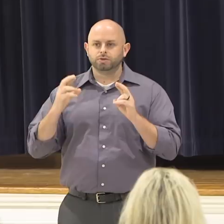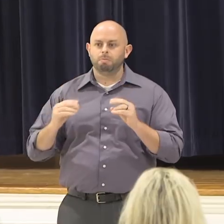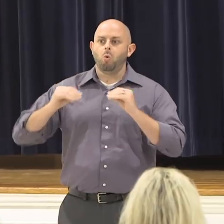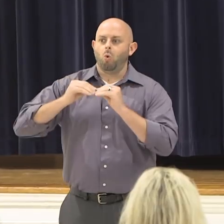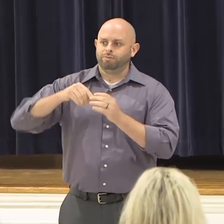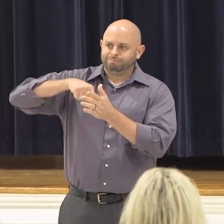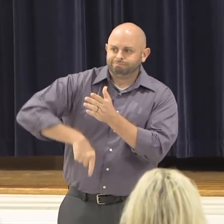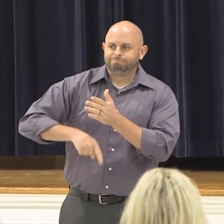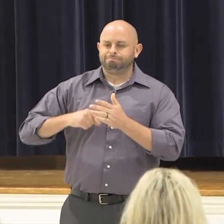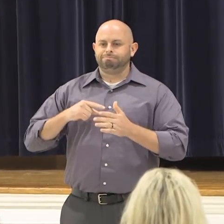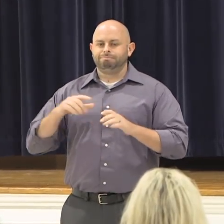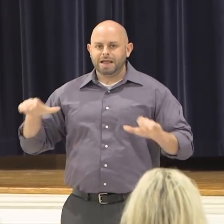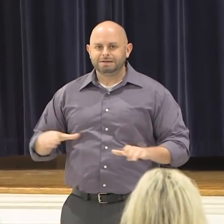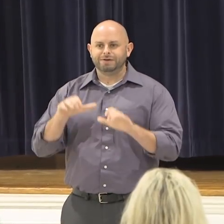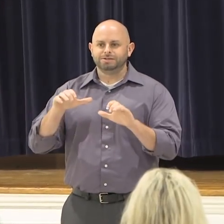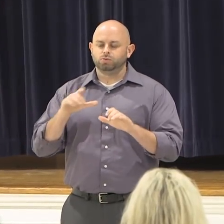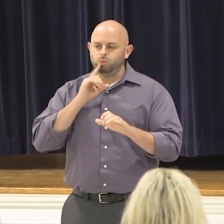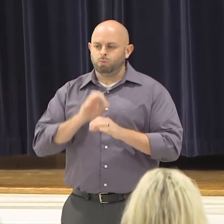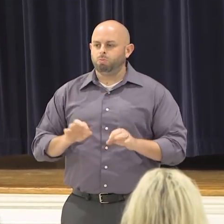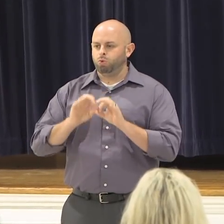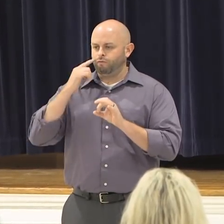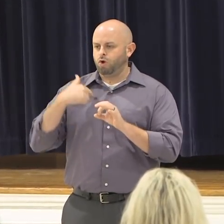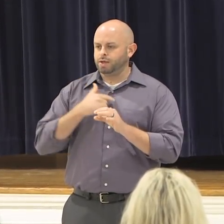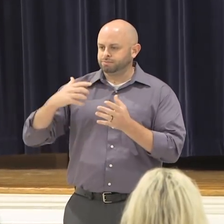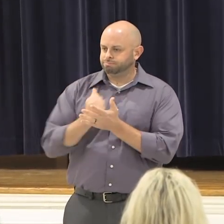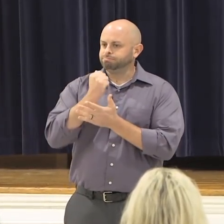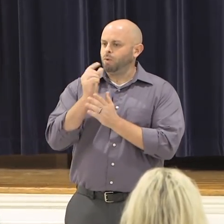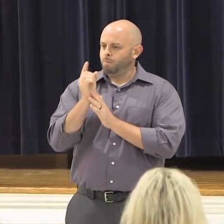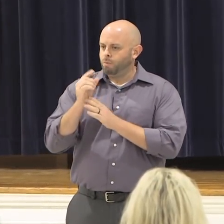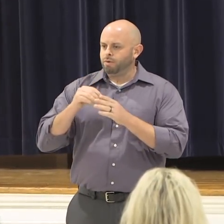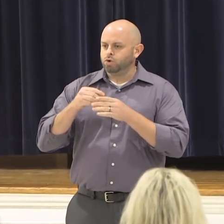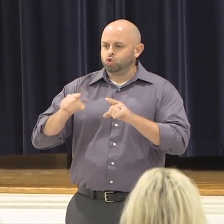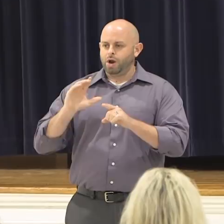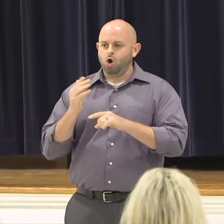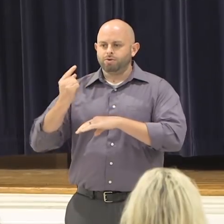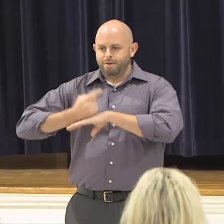because it's really important for us to take moment out of our days to enjoy